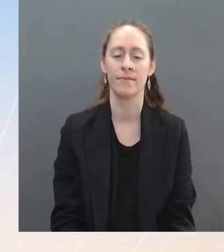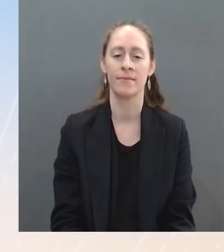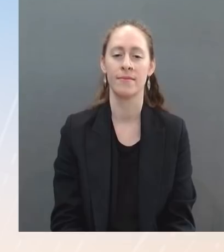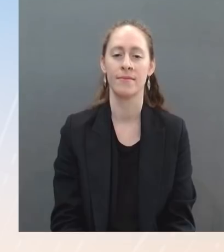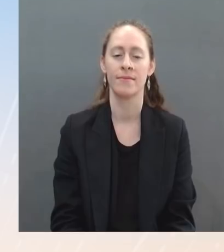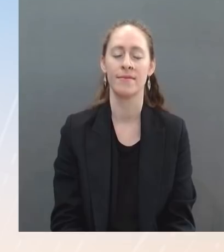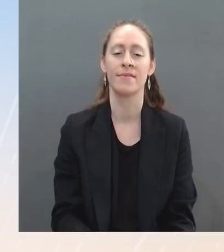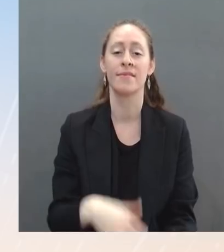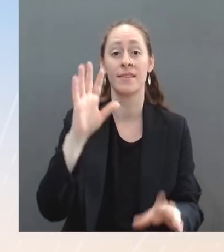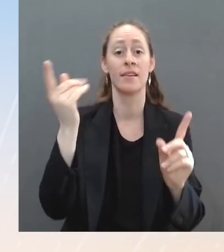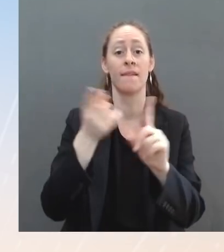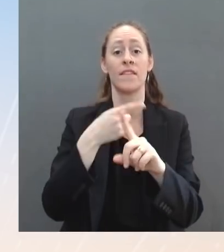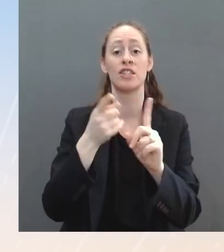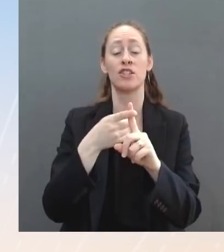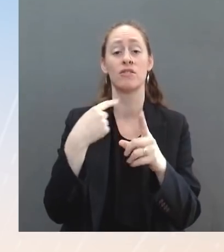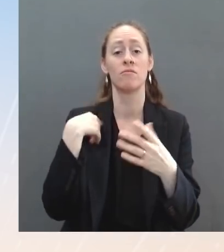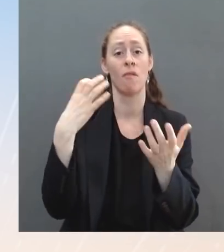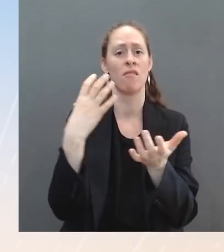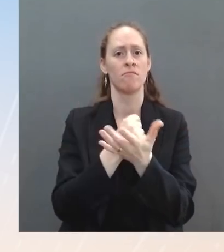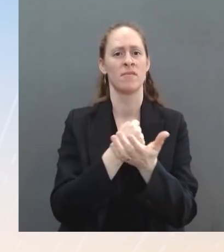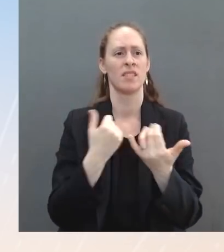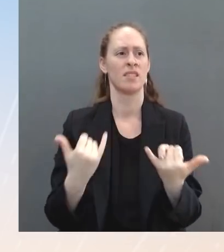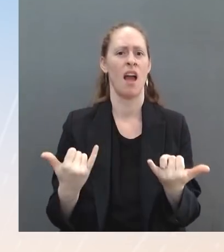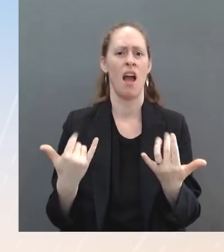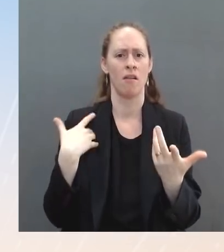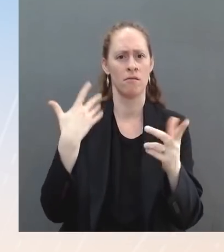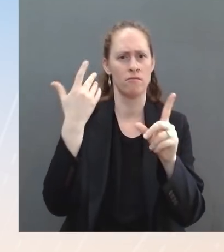of what the President announced today and then happy to take your questions.